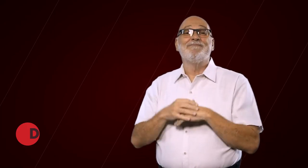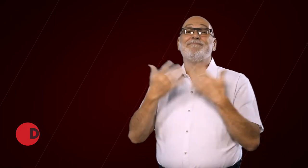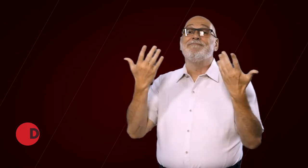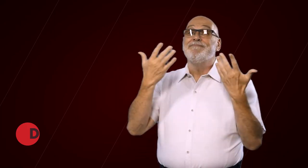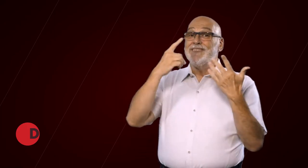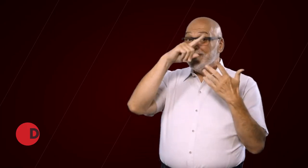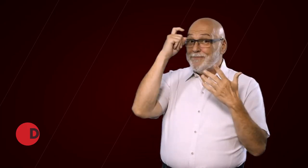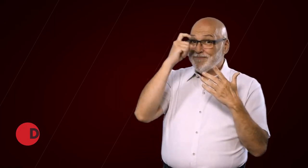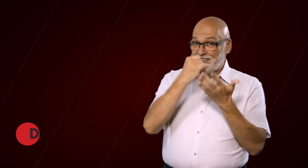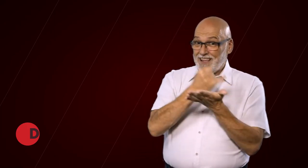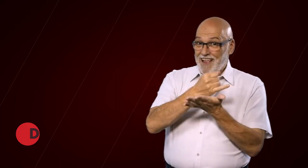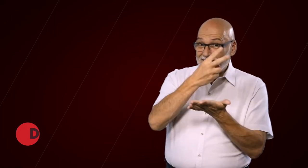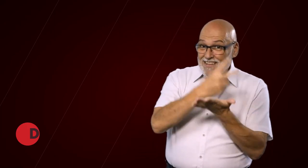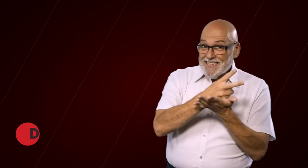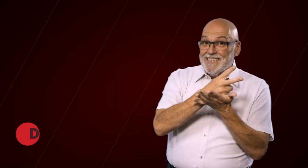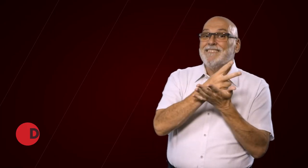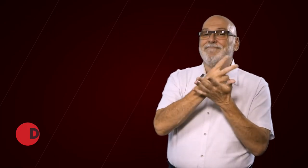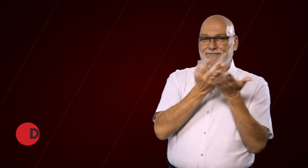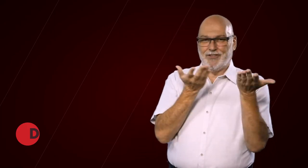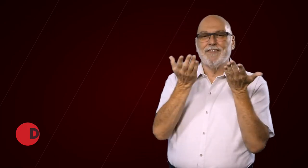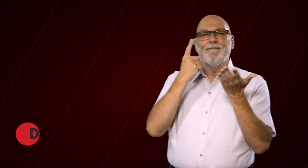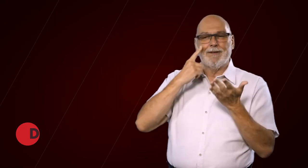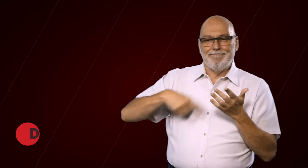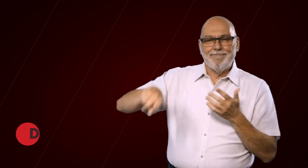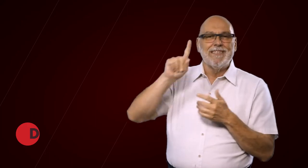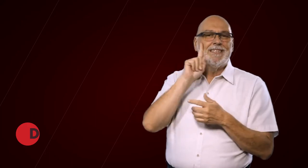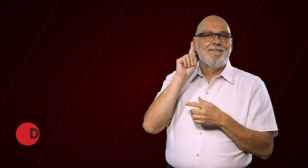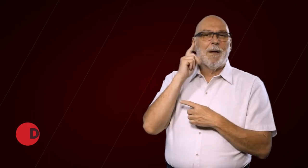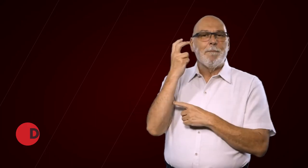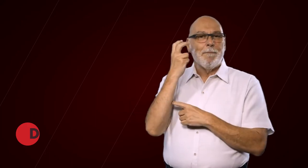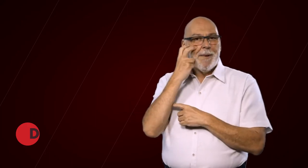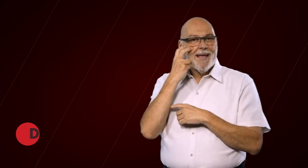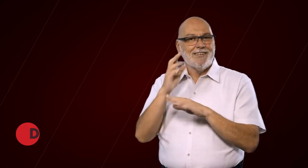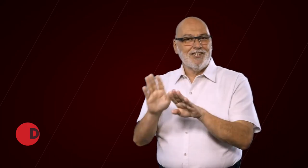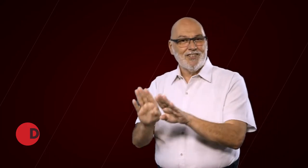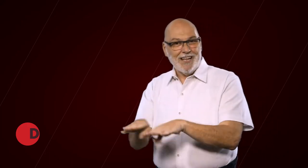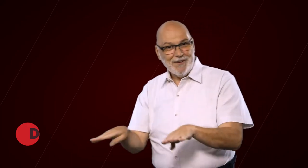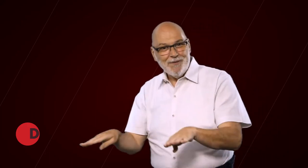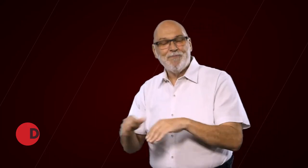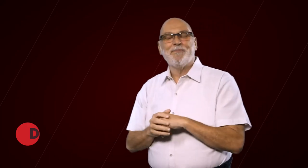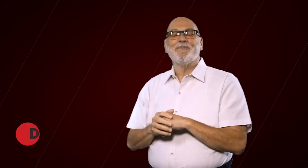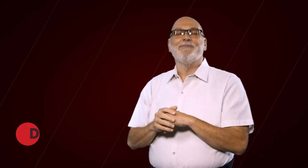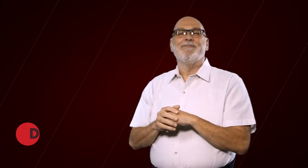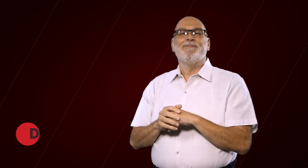summer intervenor services for deafblind children,